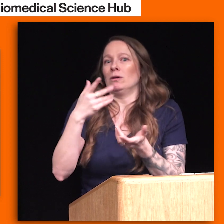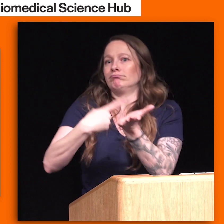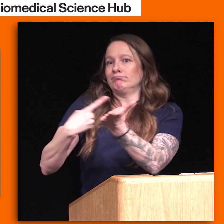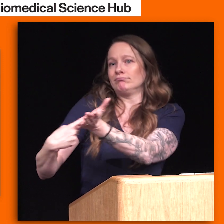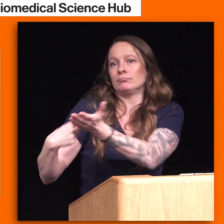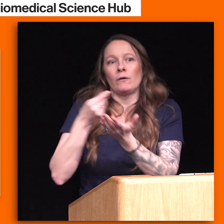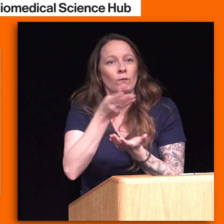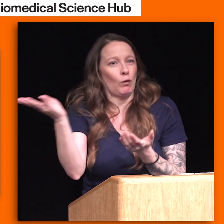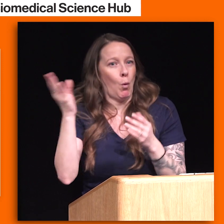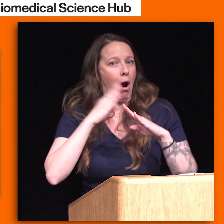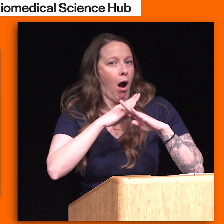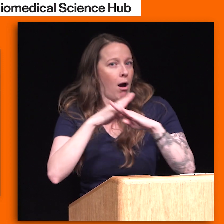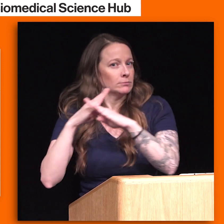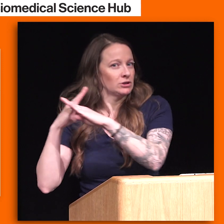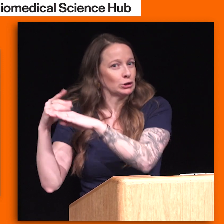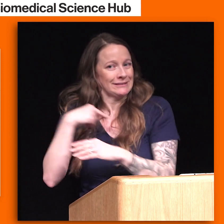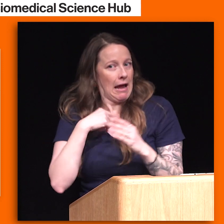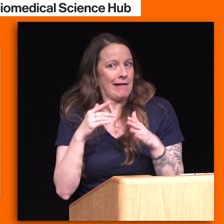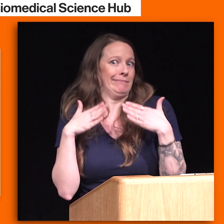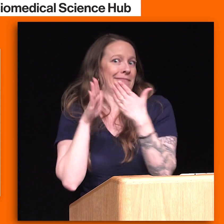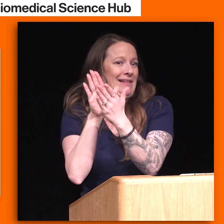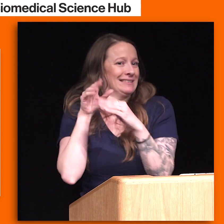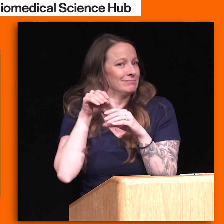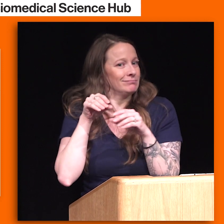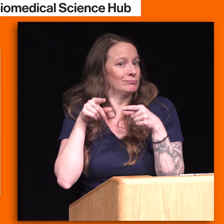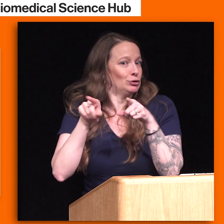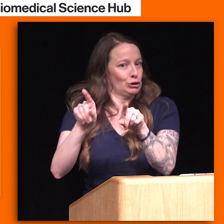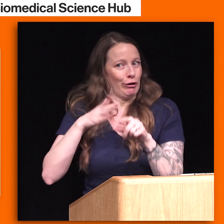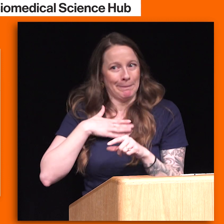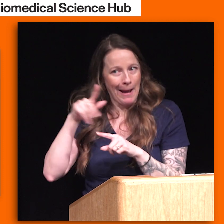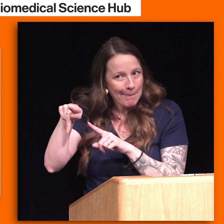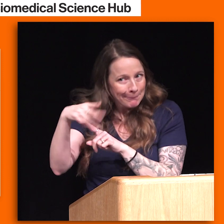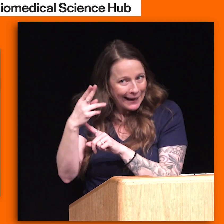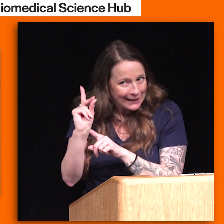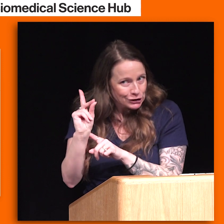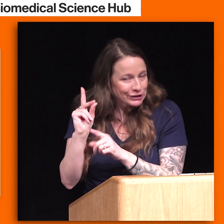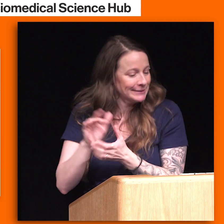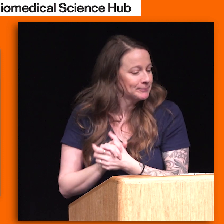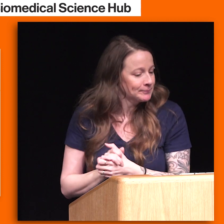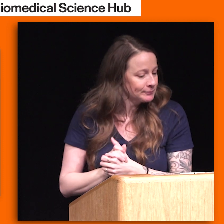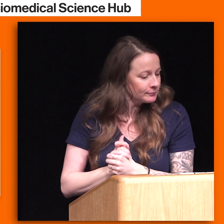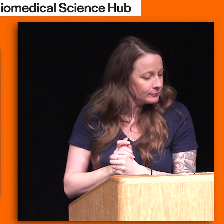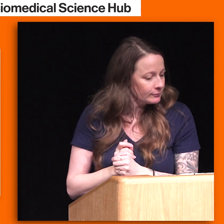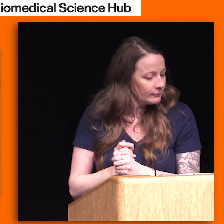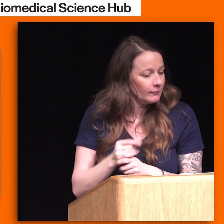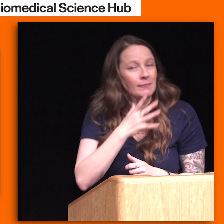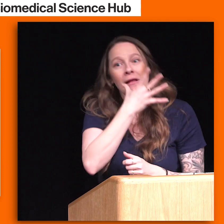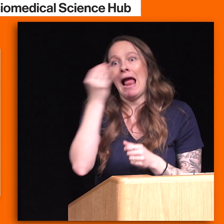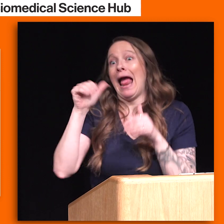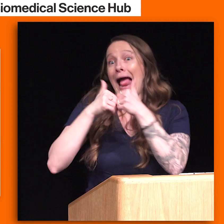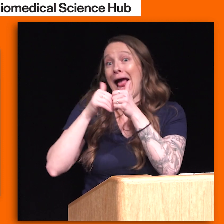Then I'm going to talk a little bit about the obstacles that I faced along the path to my PhD,